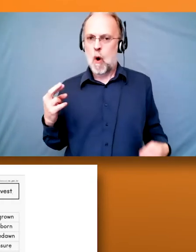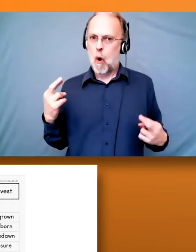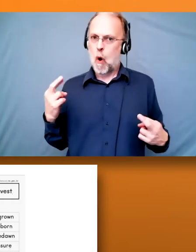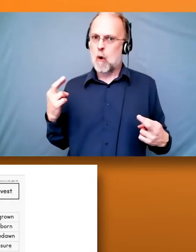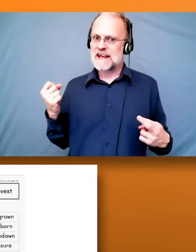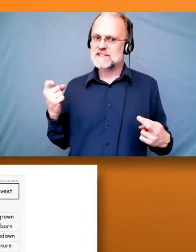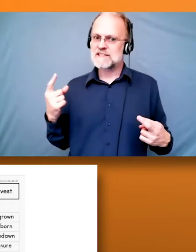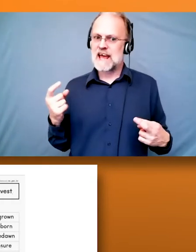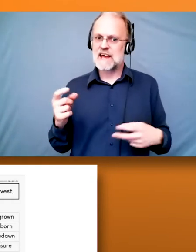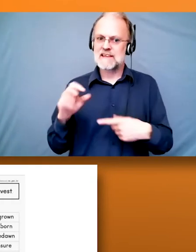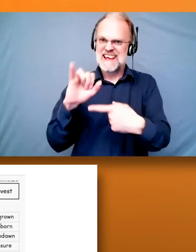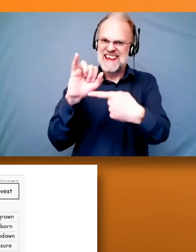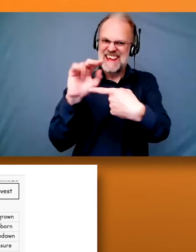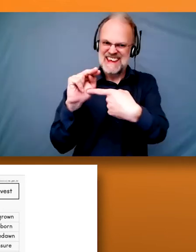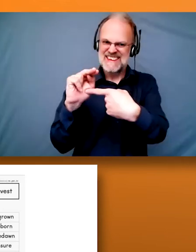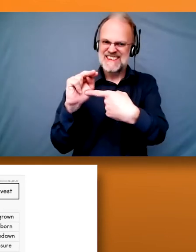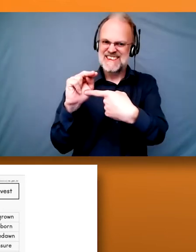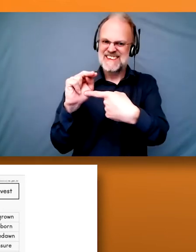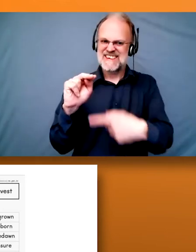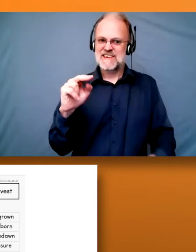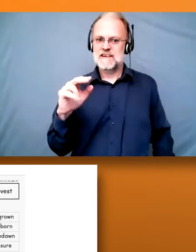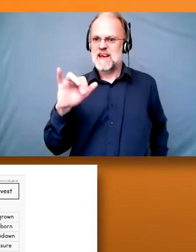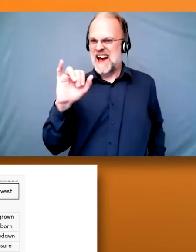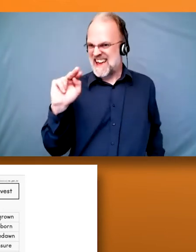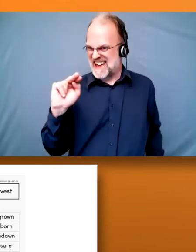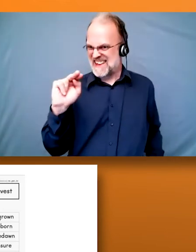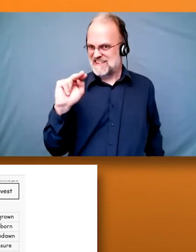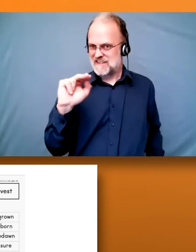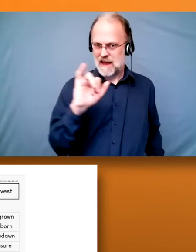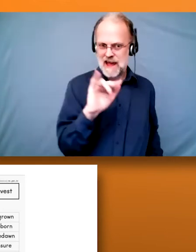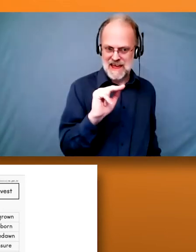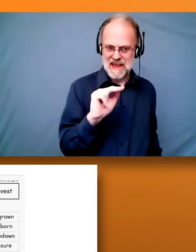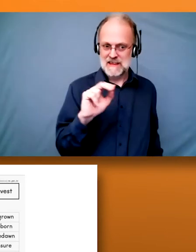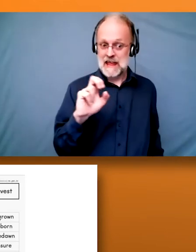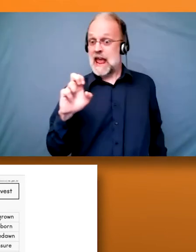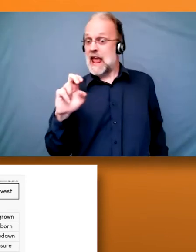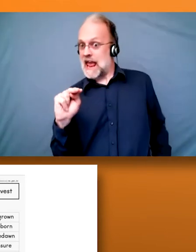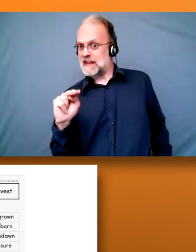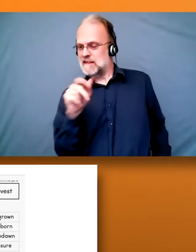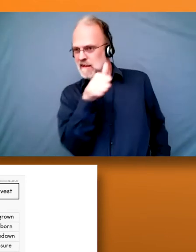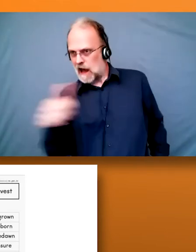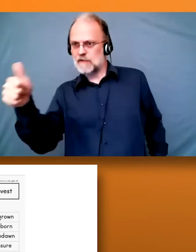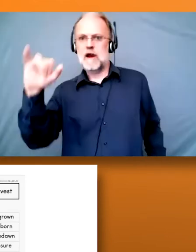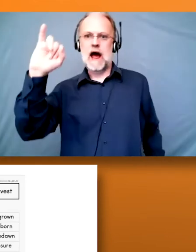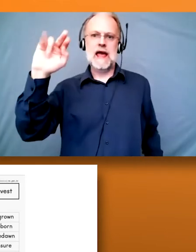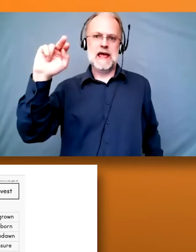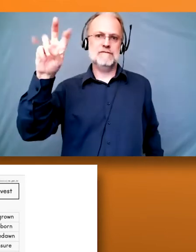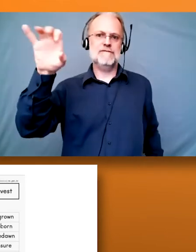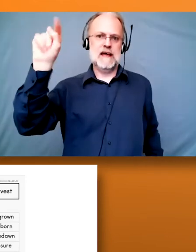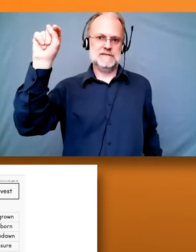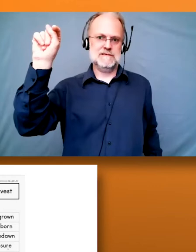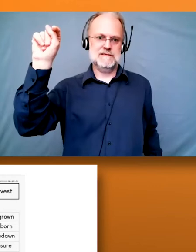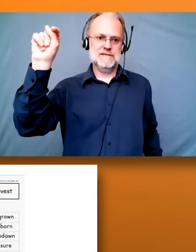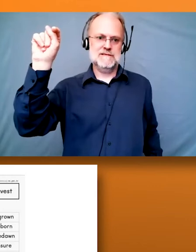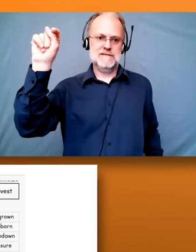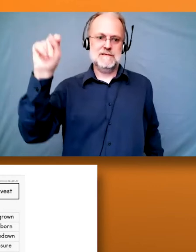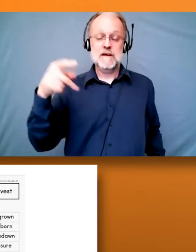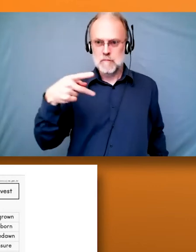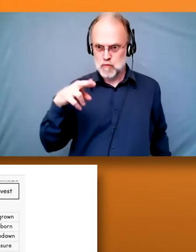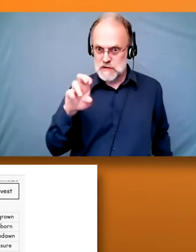that the insure, ingrown, those are going to go with i-n affix. So, this would be a closed sort.